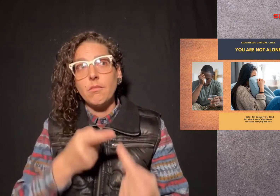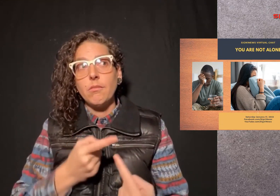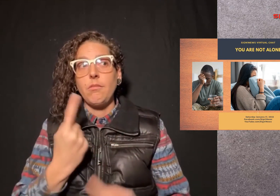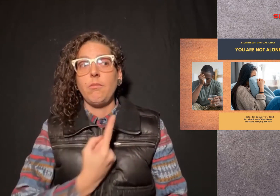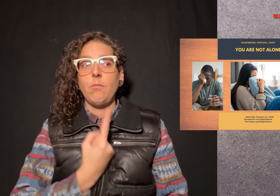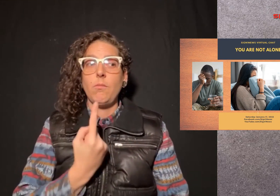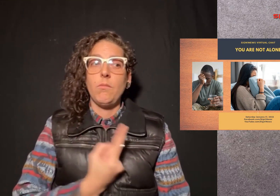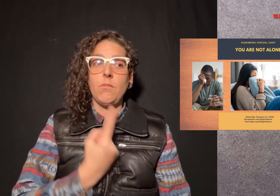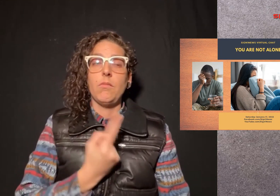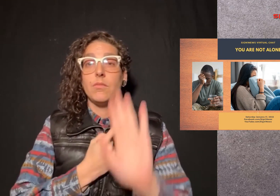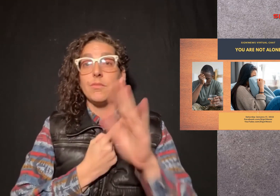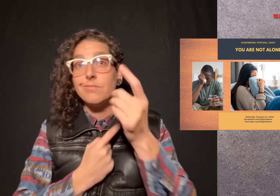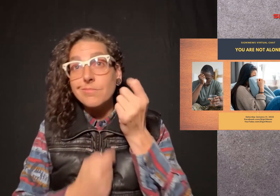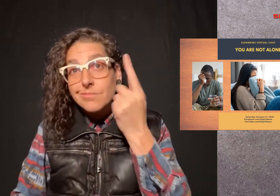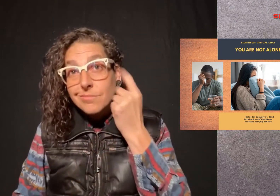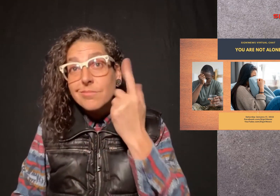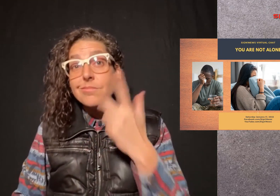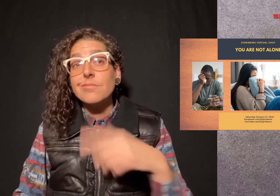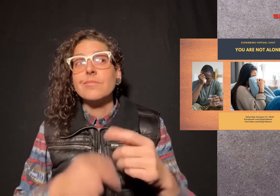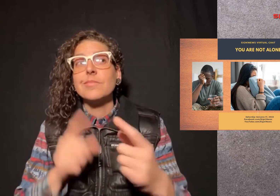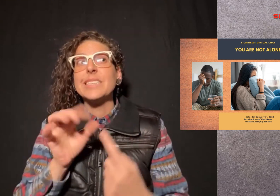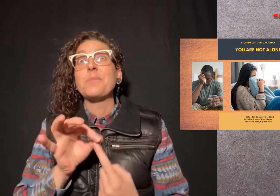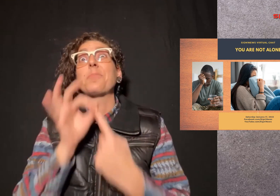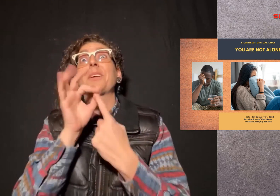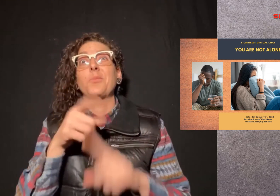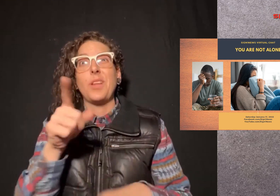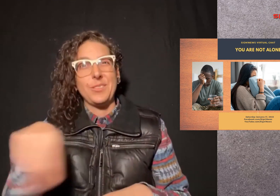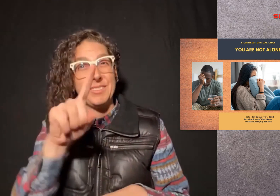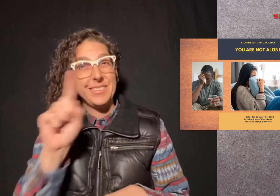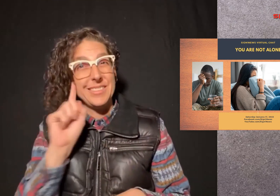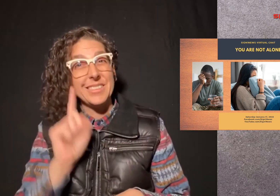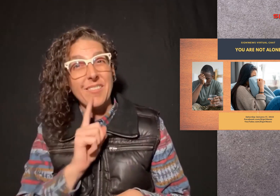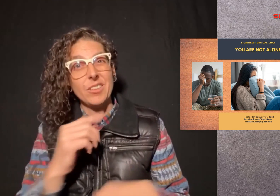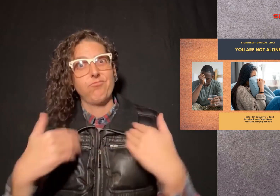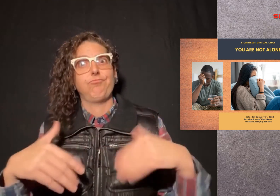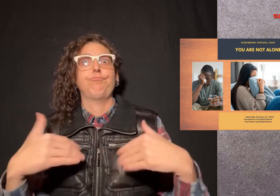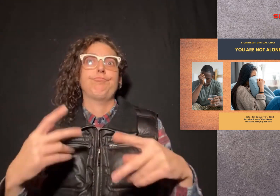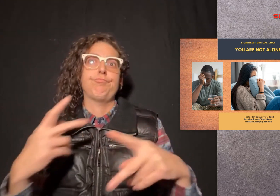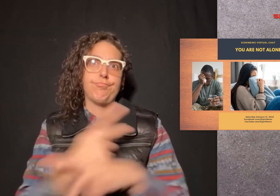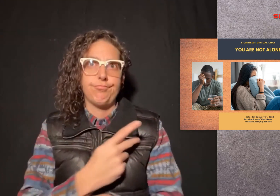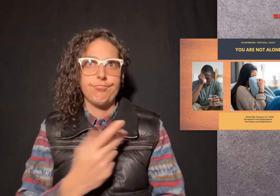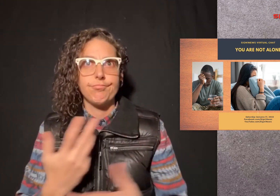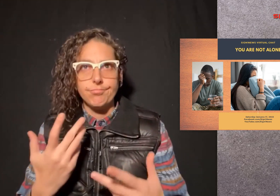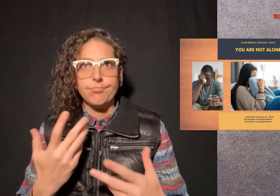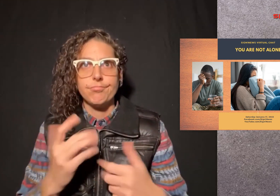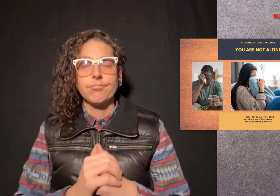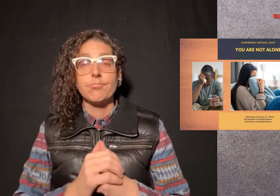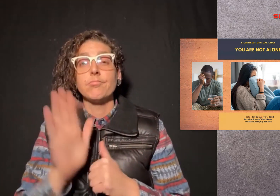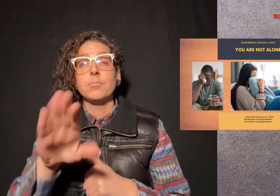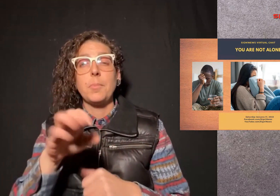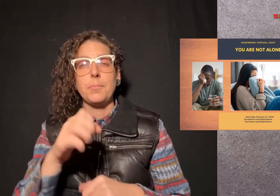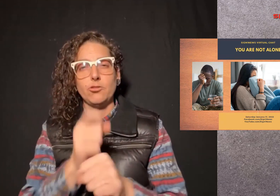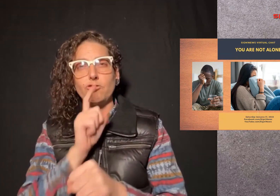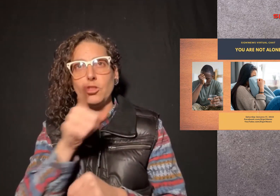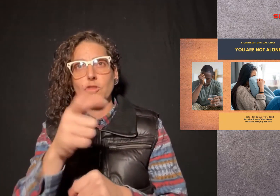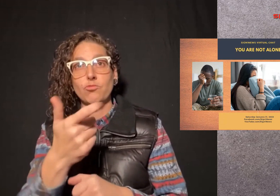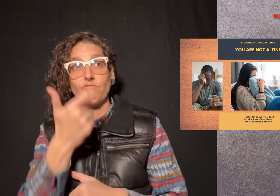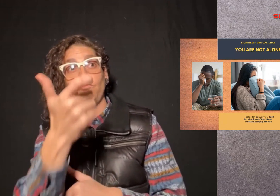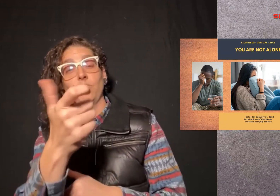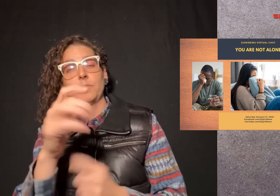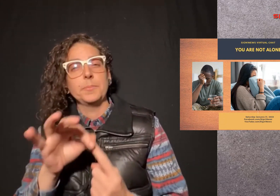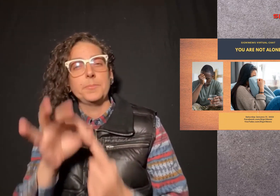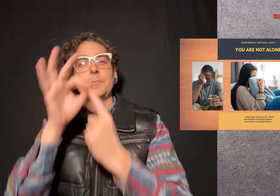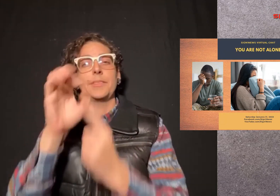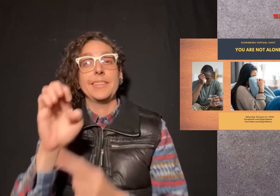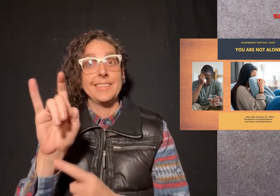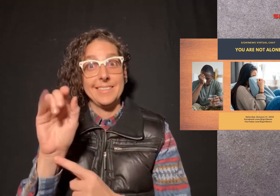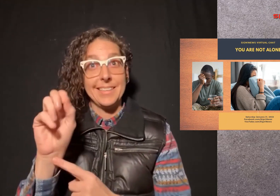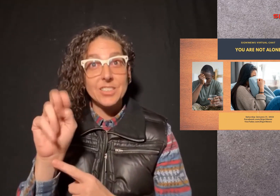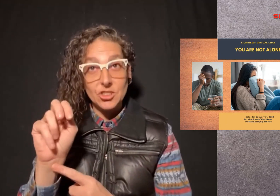particularly if your deaf be sure to watch a special edition of the Sign1News virtual